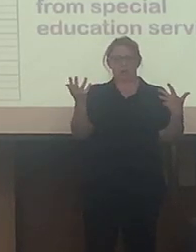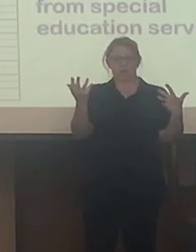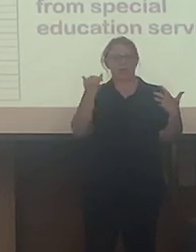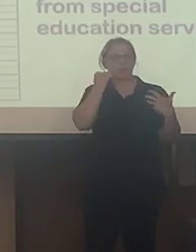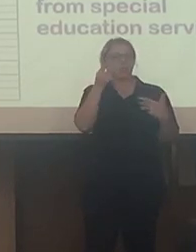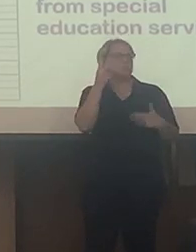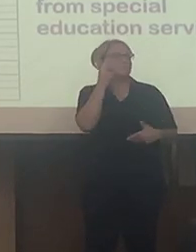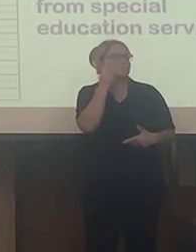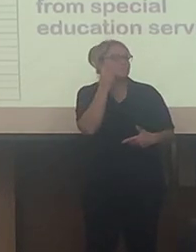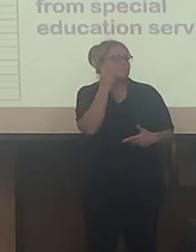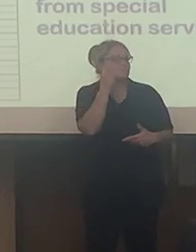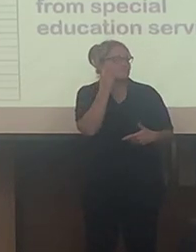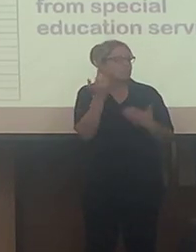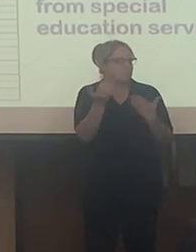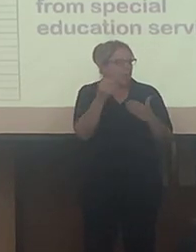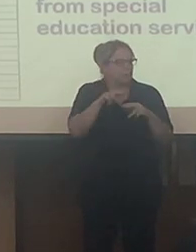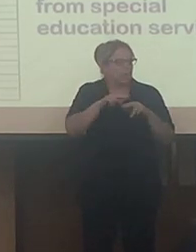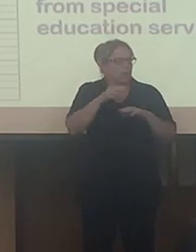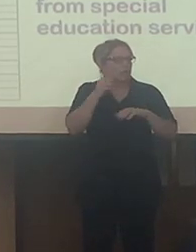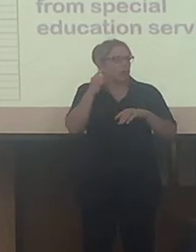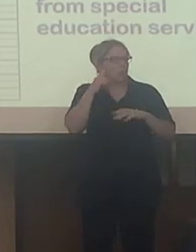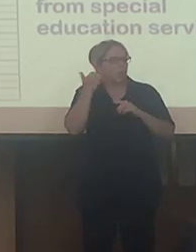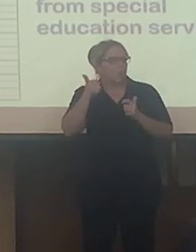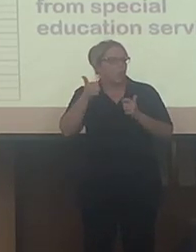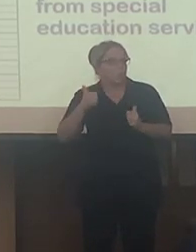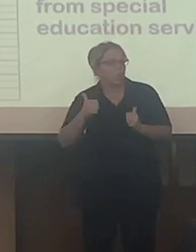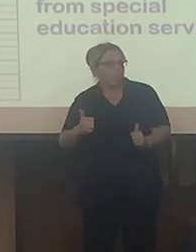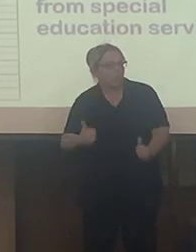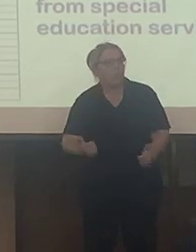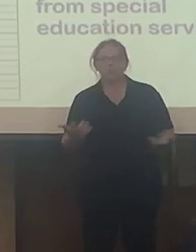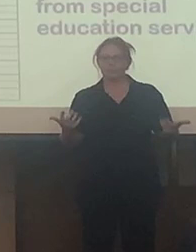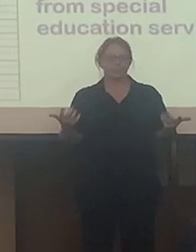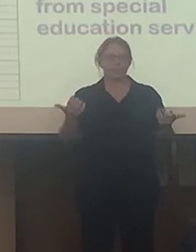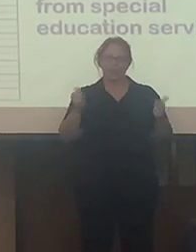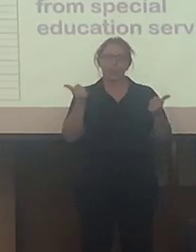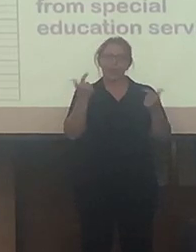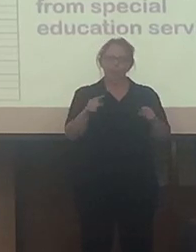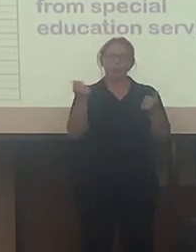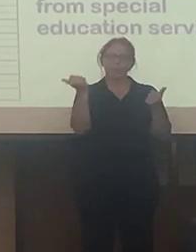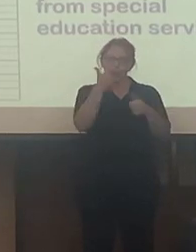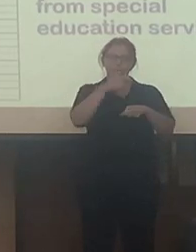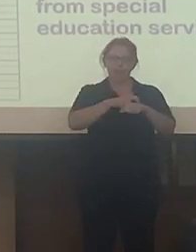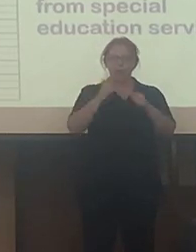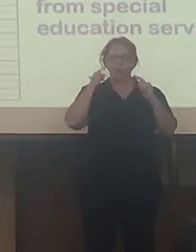that it's dropping out hearing loss can happen at any time there is no book on hearing loss you can